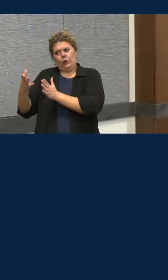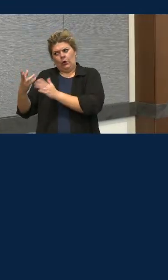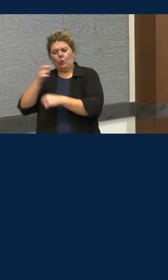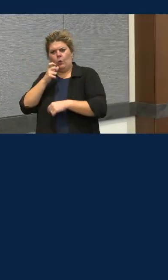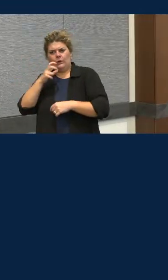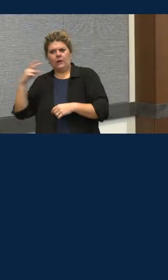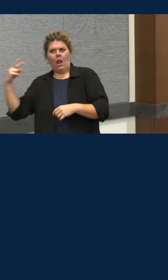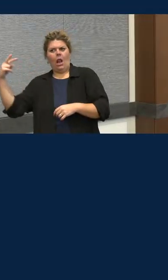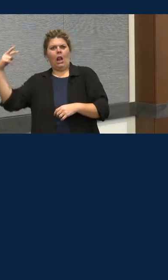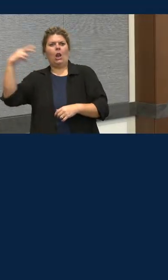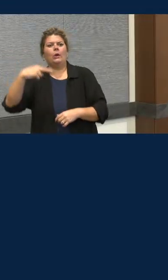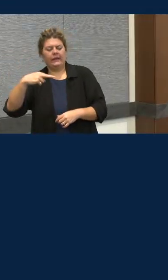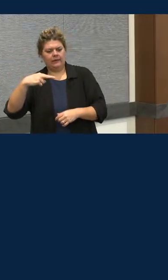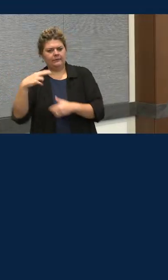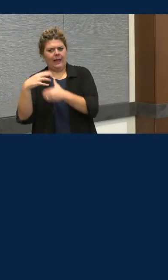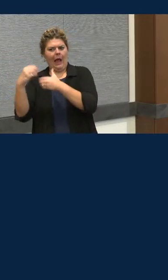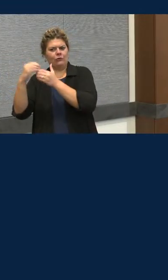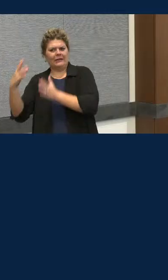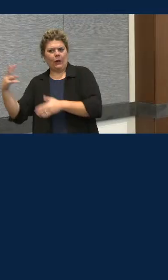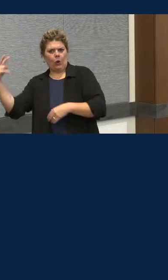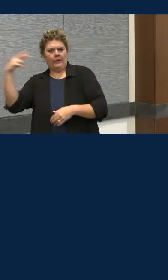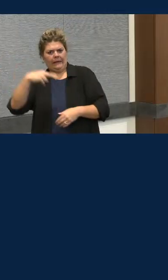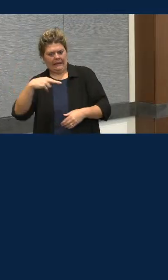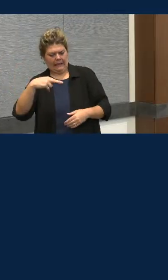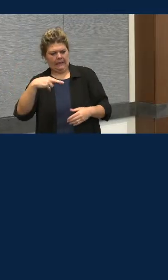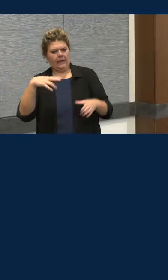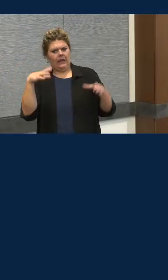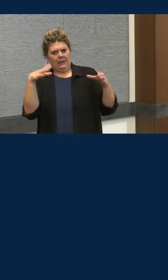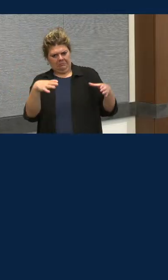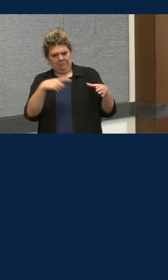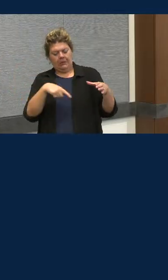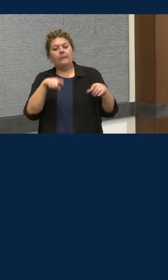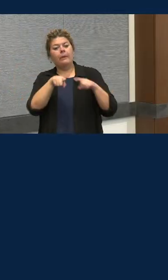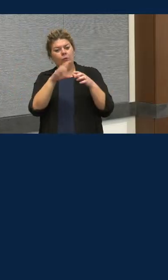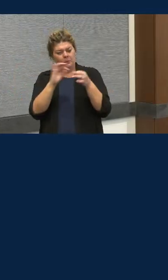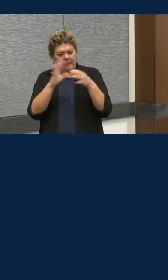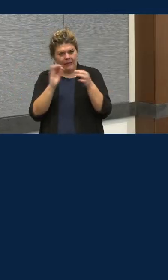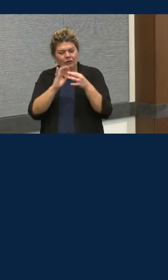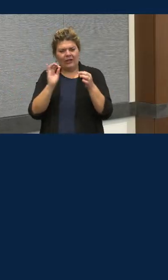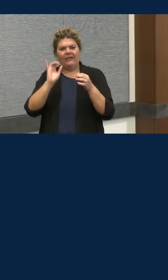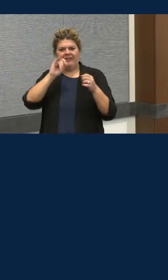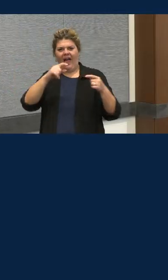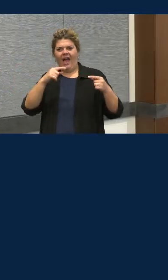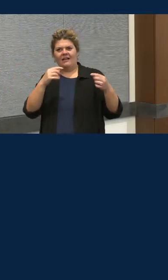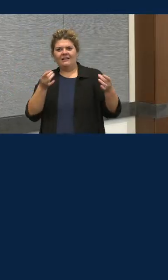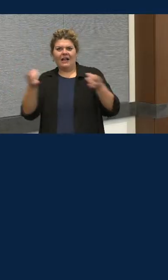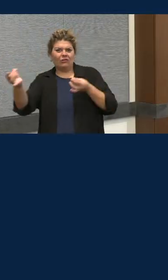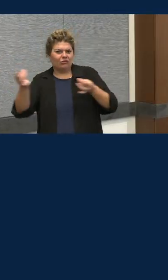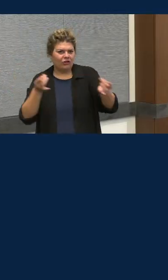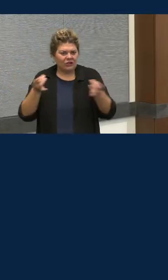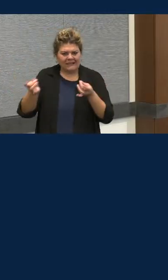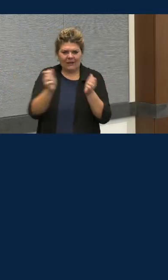perspective of an outsider looking in but you also mentioned the storm of